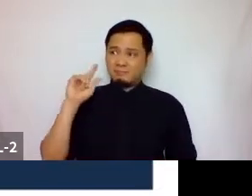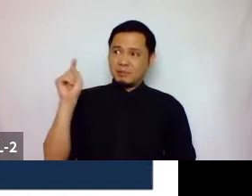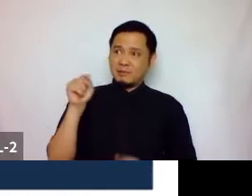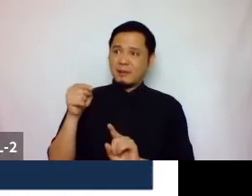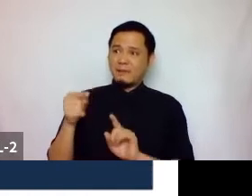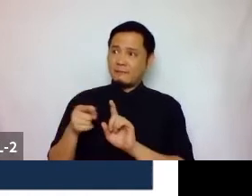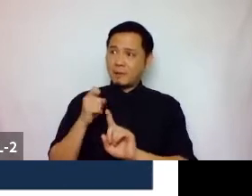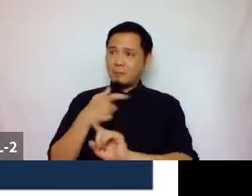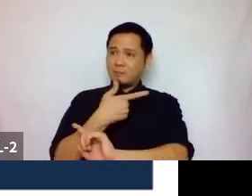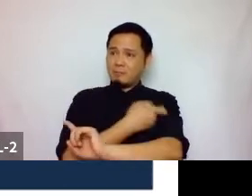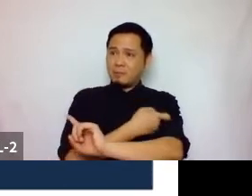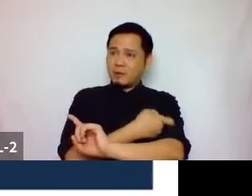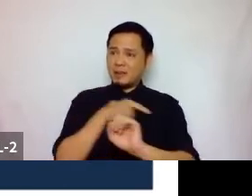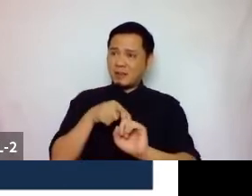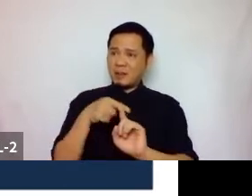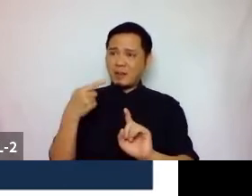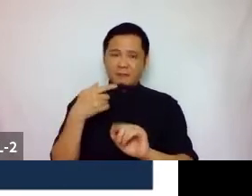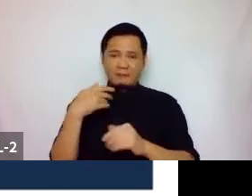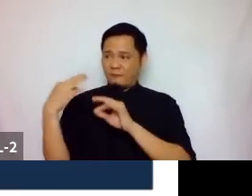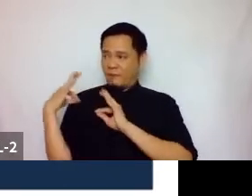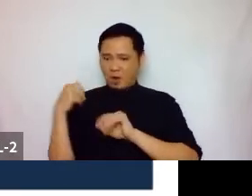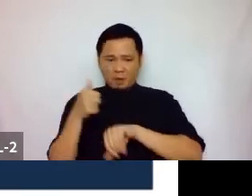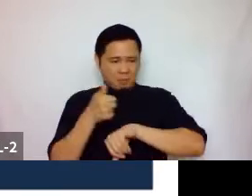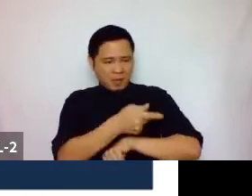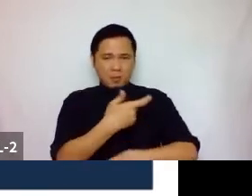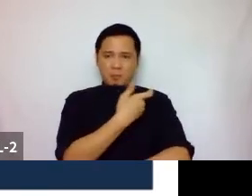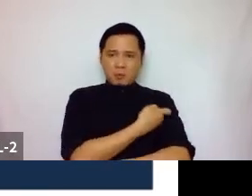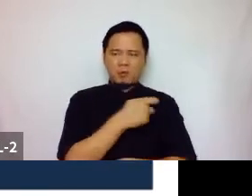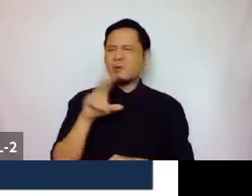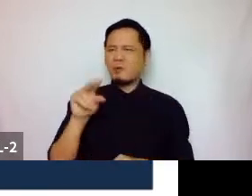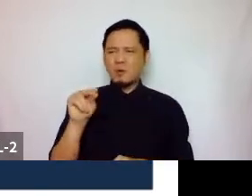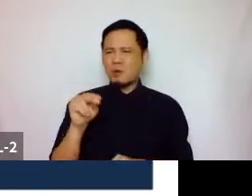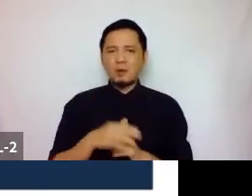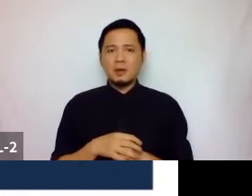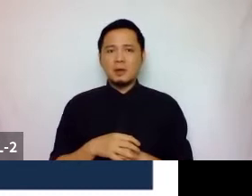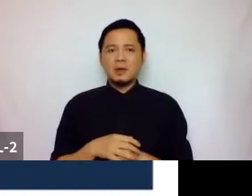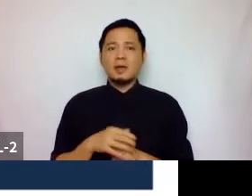This includes for example, you get vaccinated and then get bit by a dog, and you are still reported.